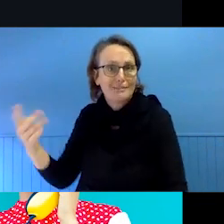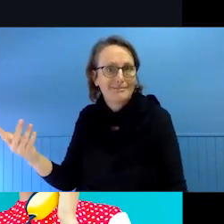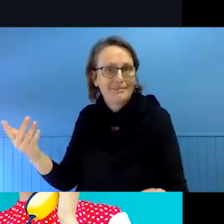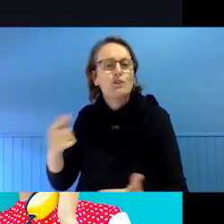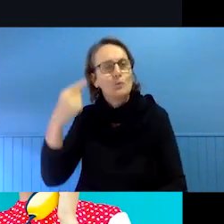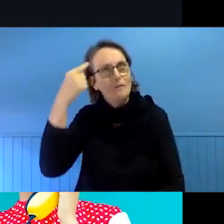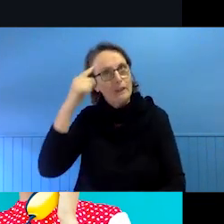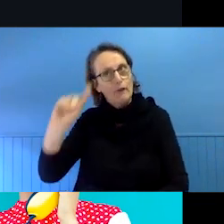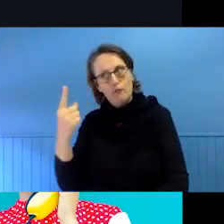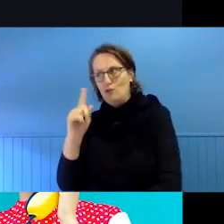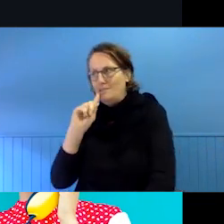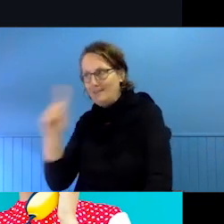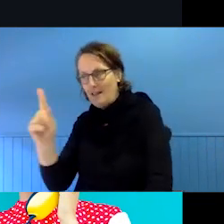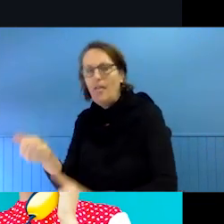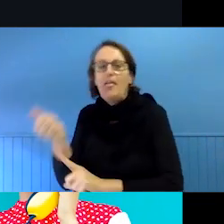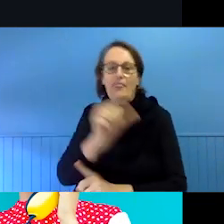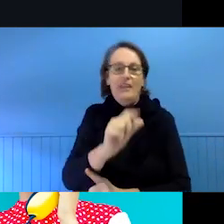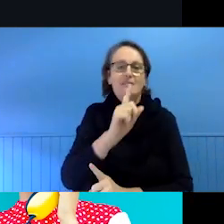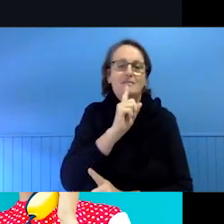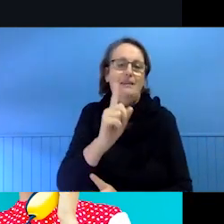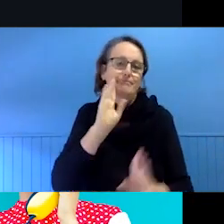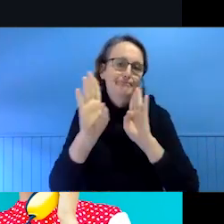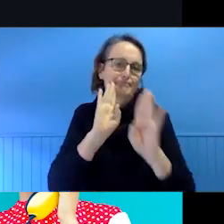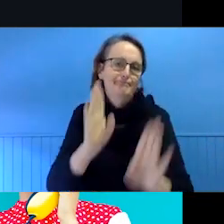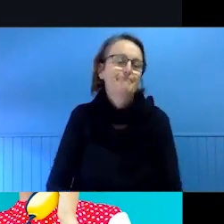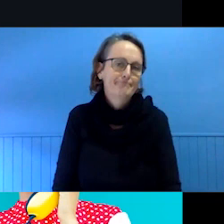you're communicating with people and that's something that's really important.